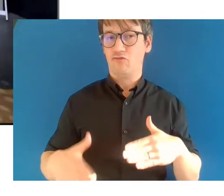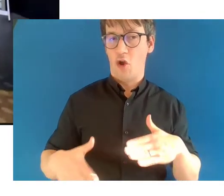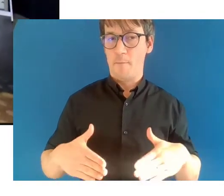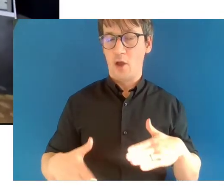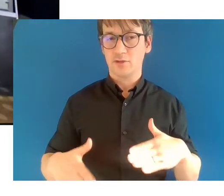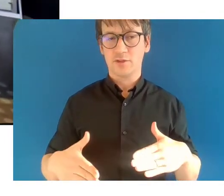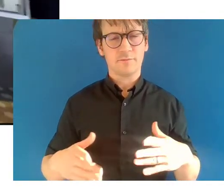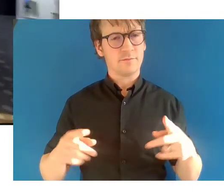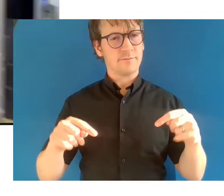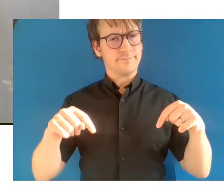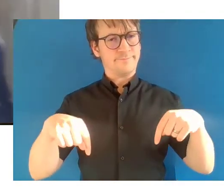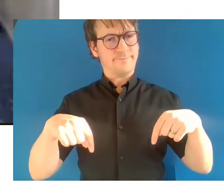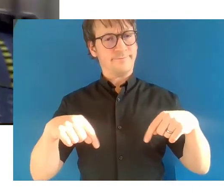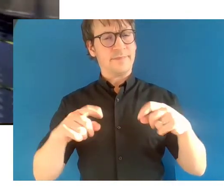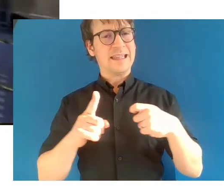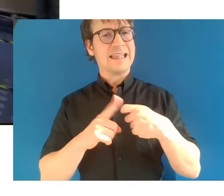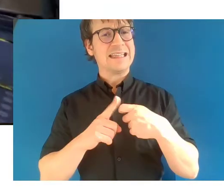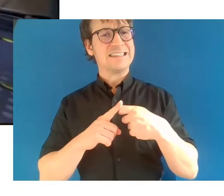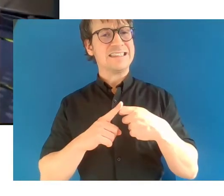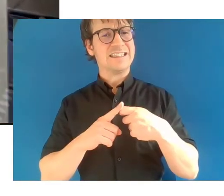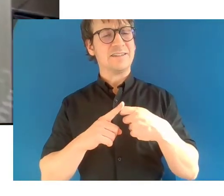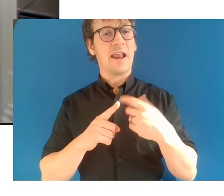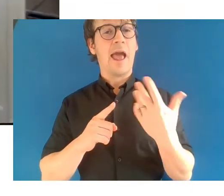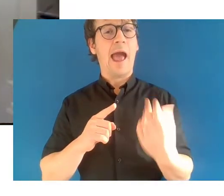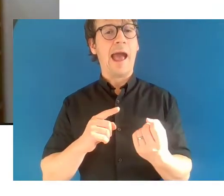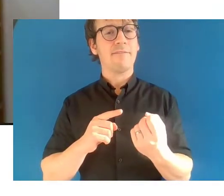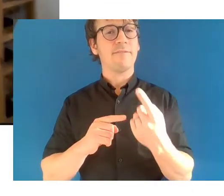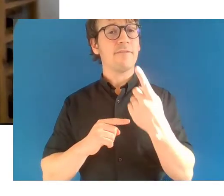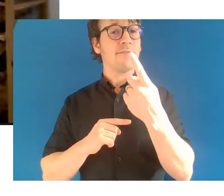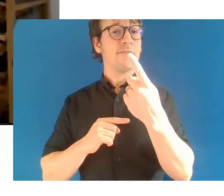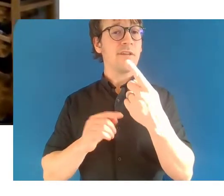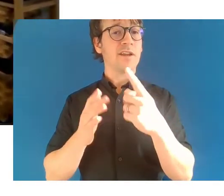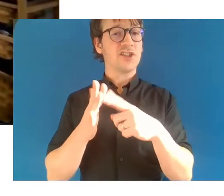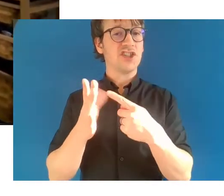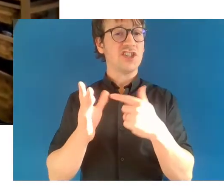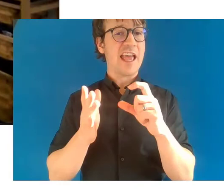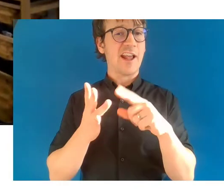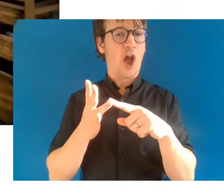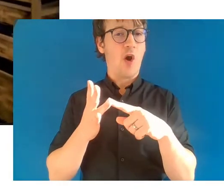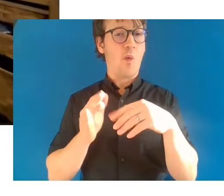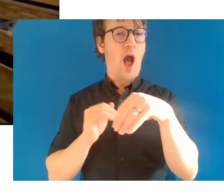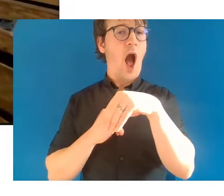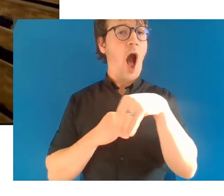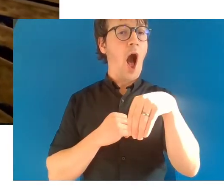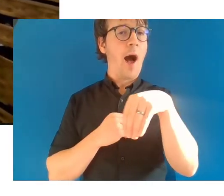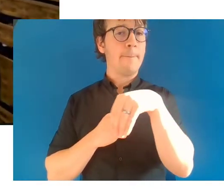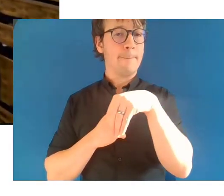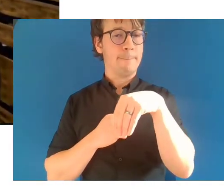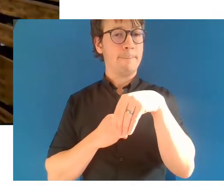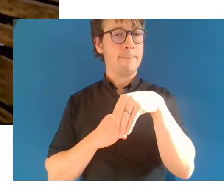Now here in the kitchen we have the Jaco arm.